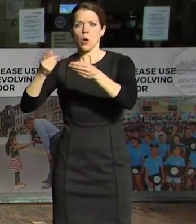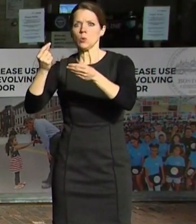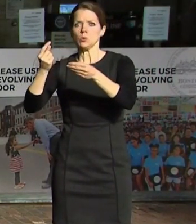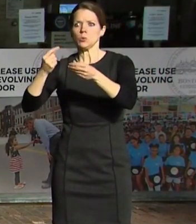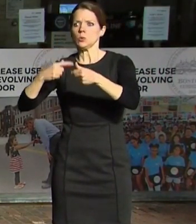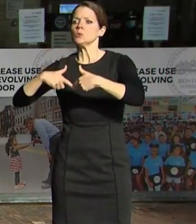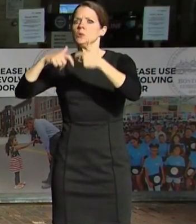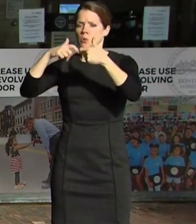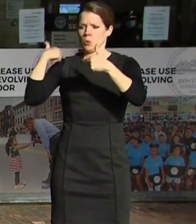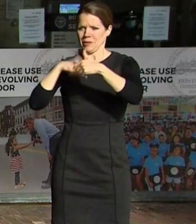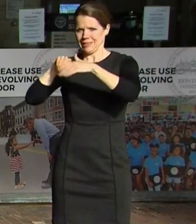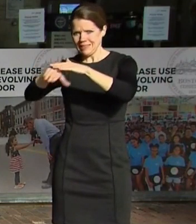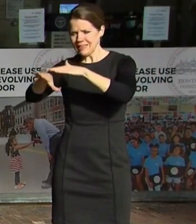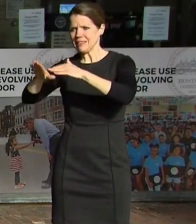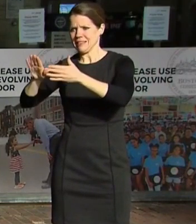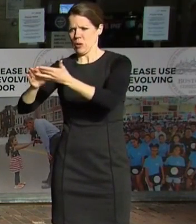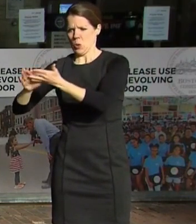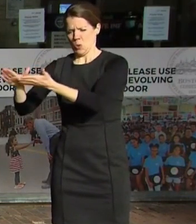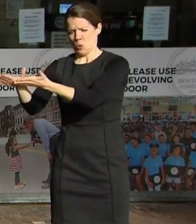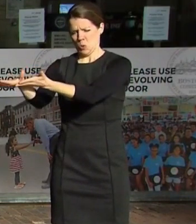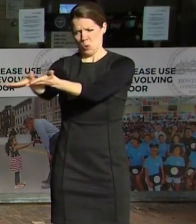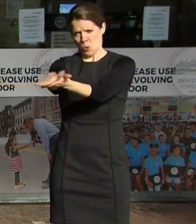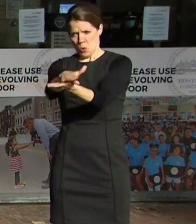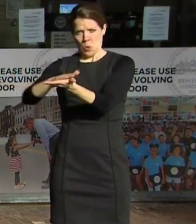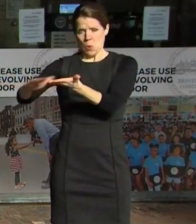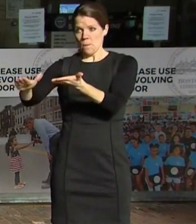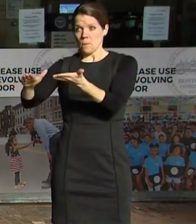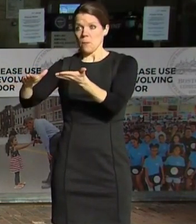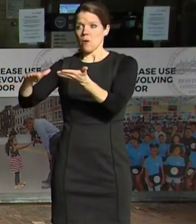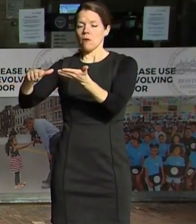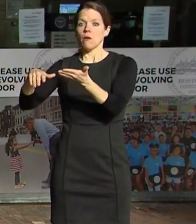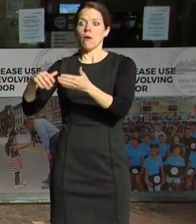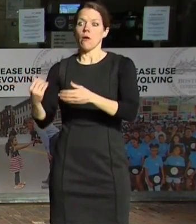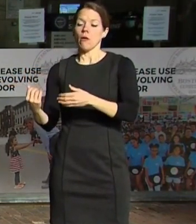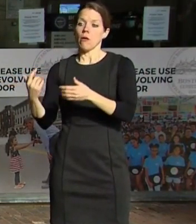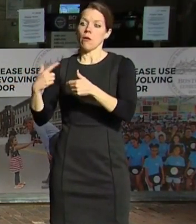THE STATIONS DOWN, BUT WE GIVE THEM A THOROUGH CLEANING. TO